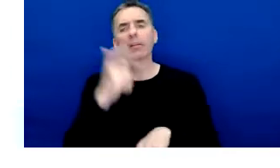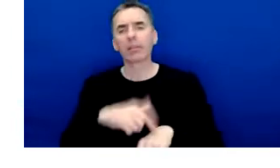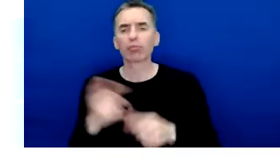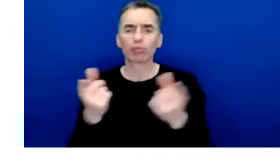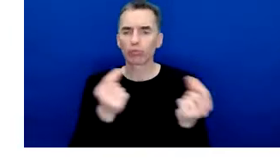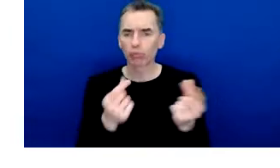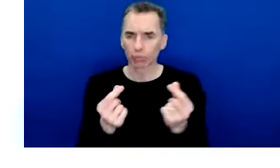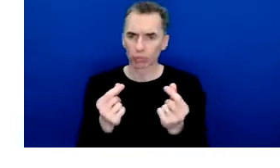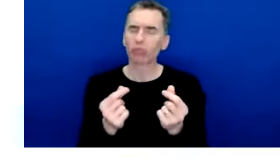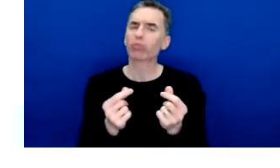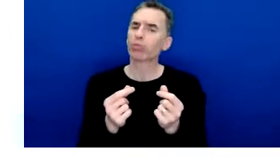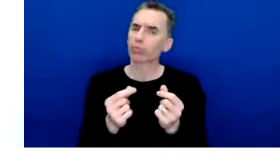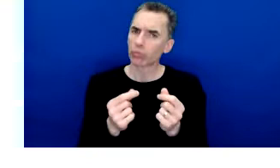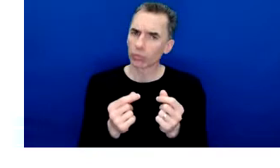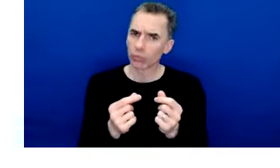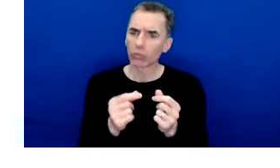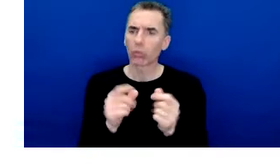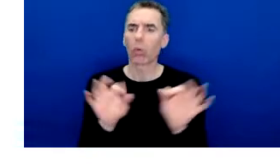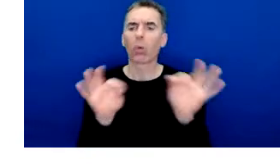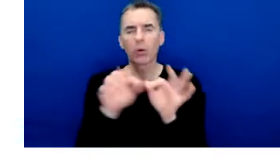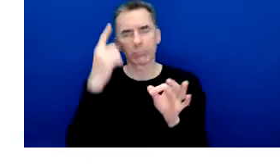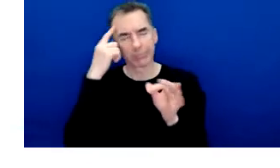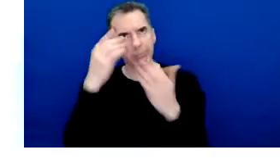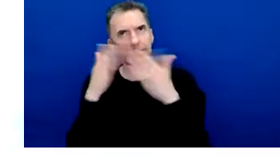look outside of the dominant culture, we're